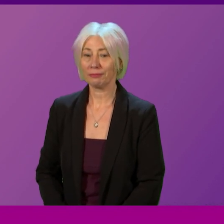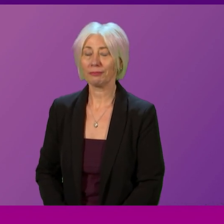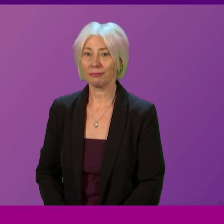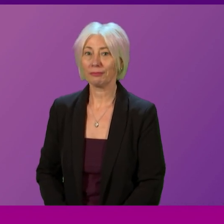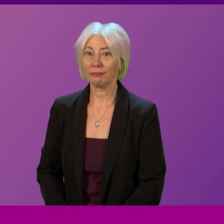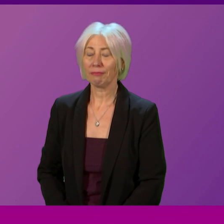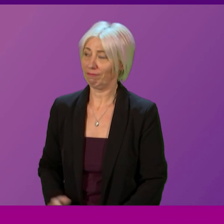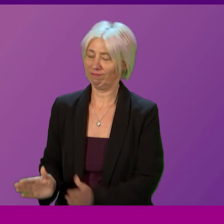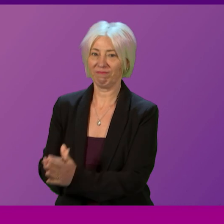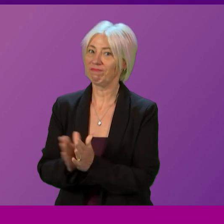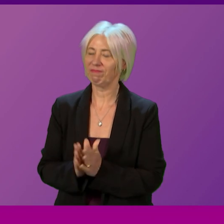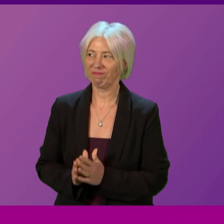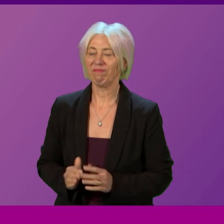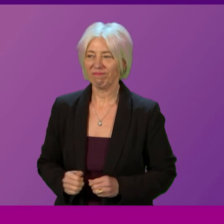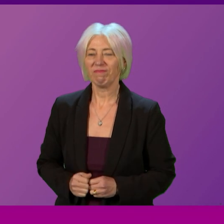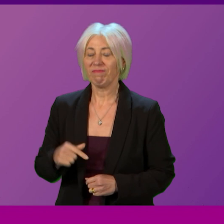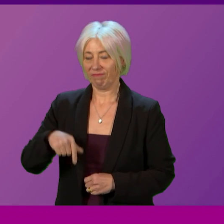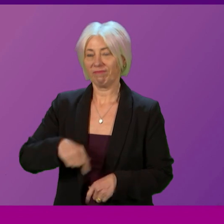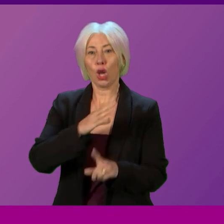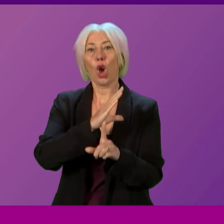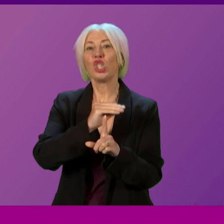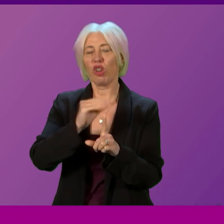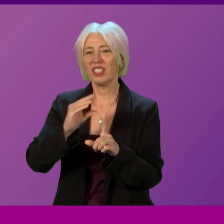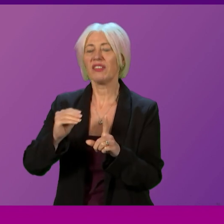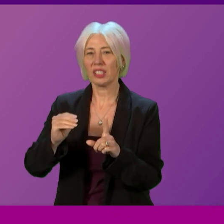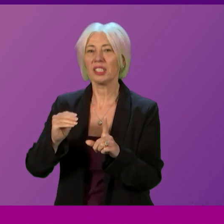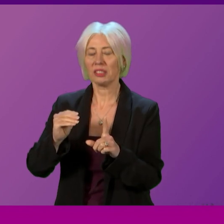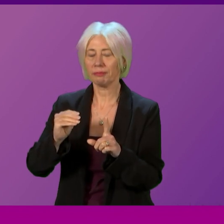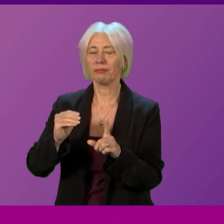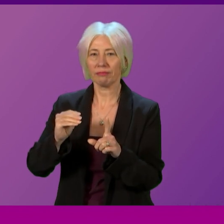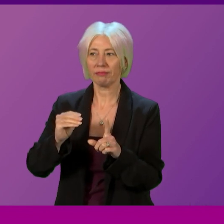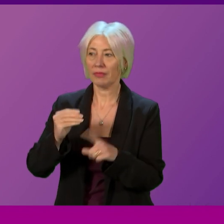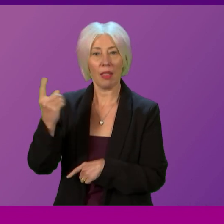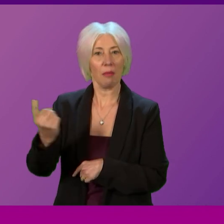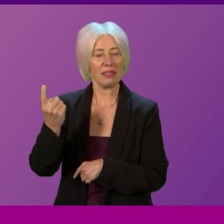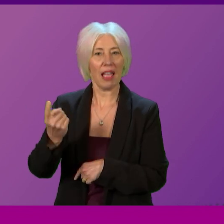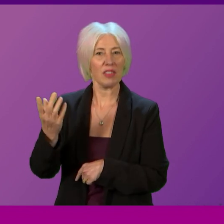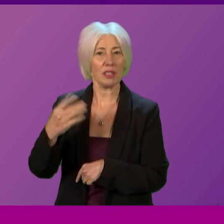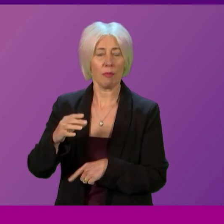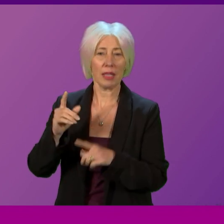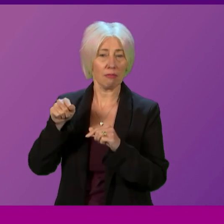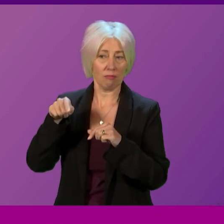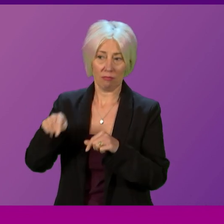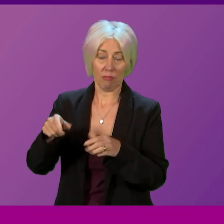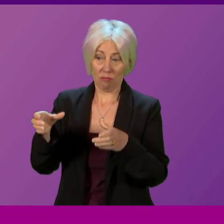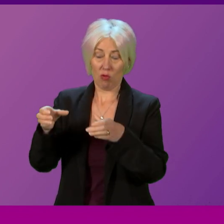The Conservatives have done more than any other party in these islands—at times, they